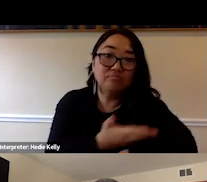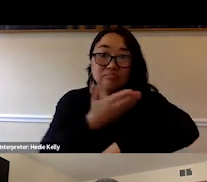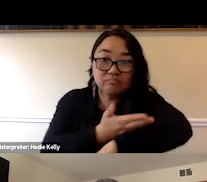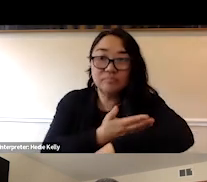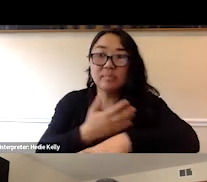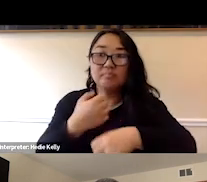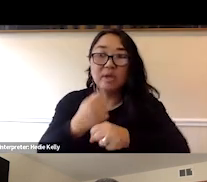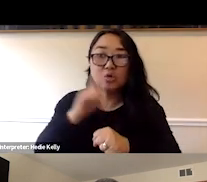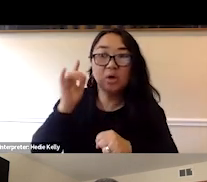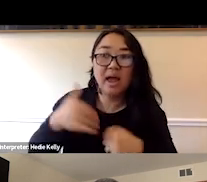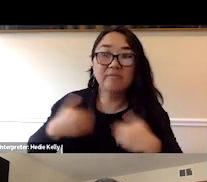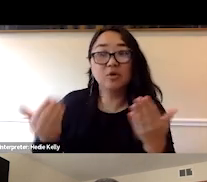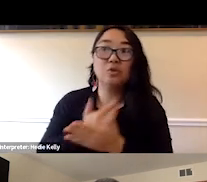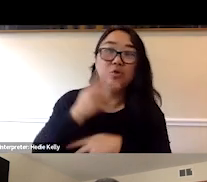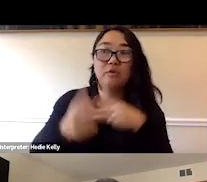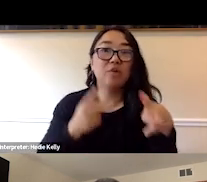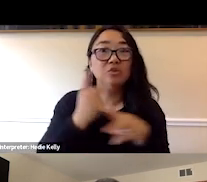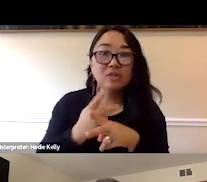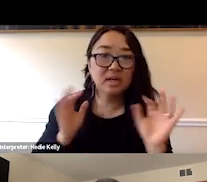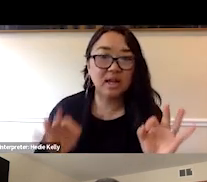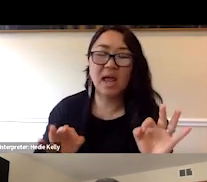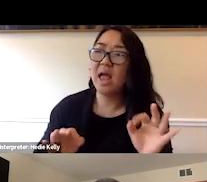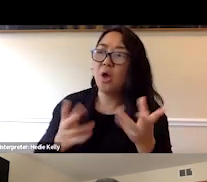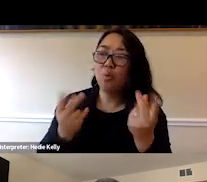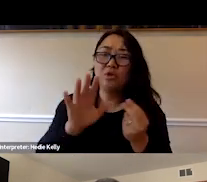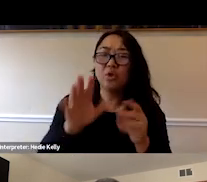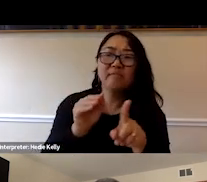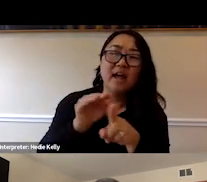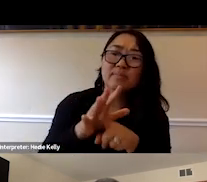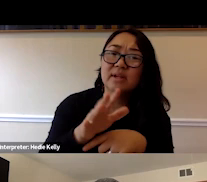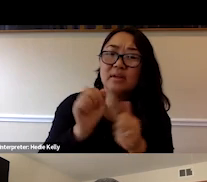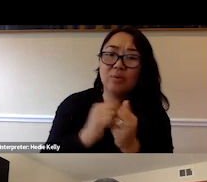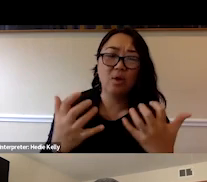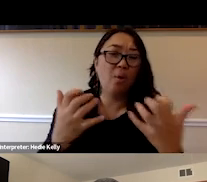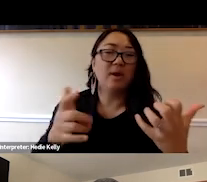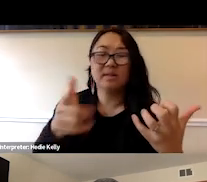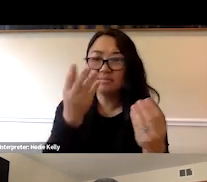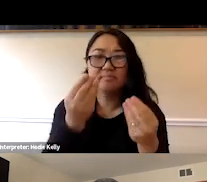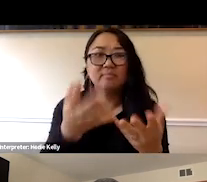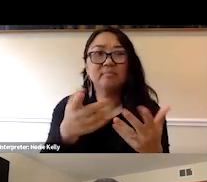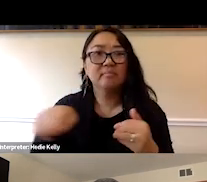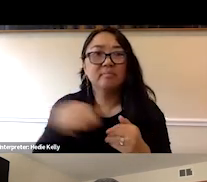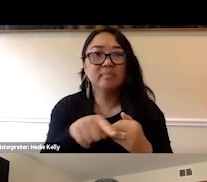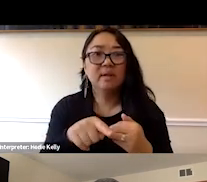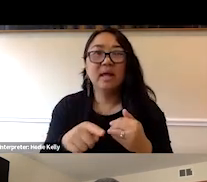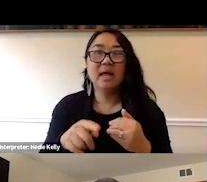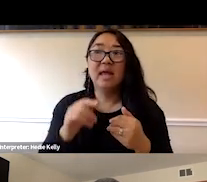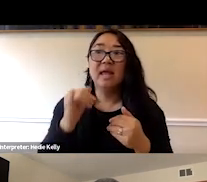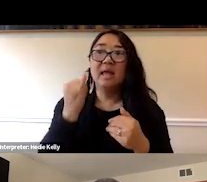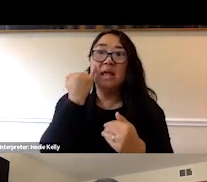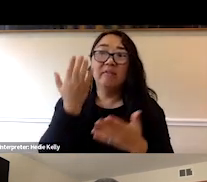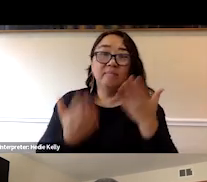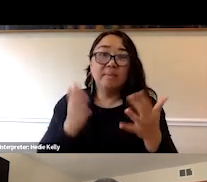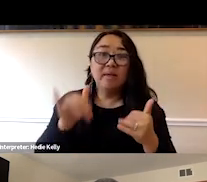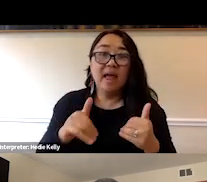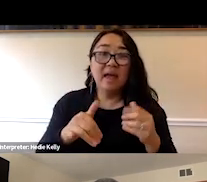at advising our audiences into that, whether it's maybe more beneficial to work